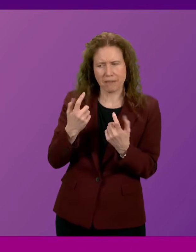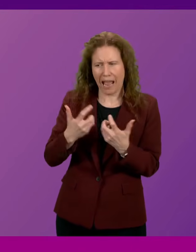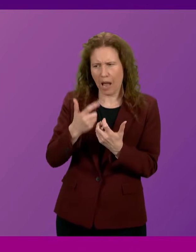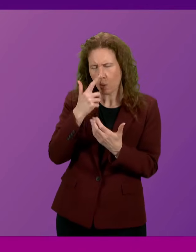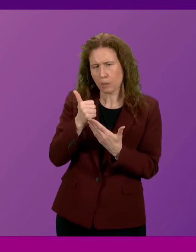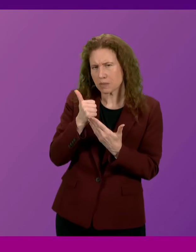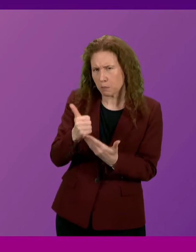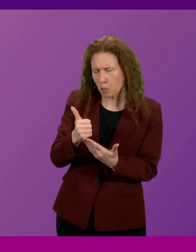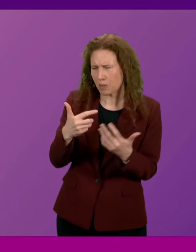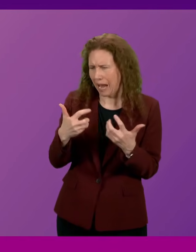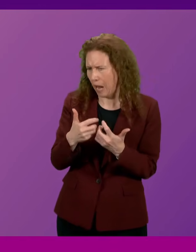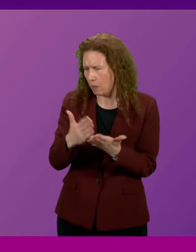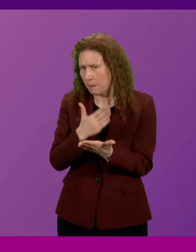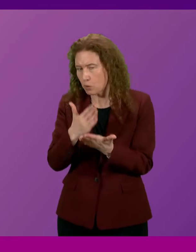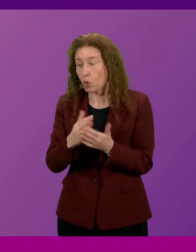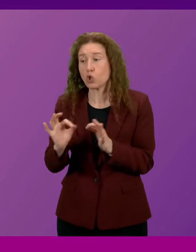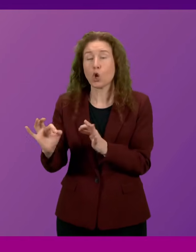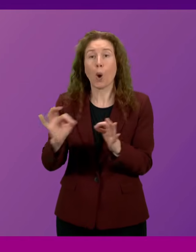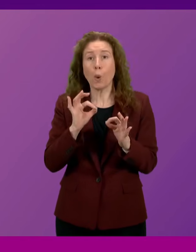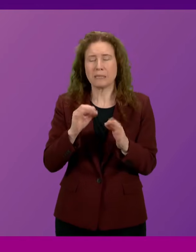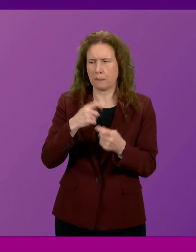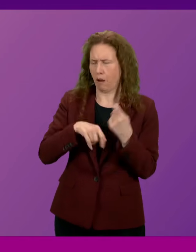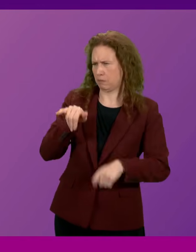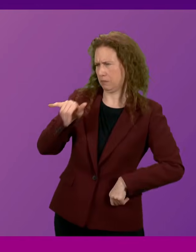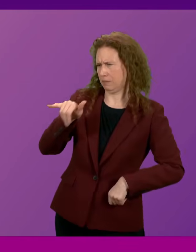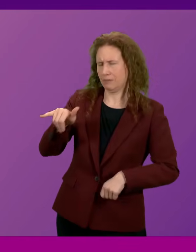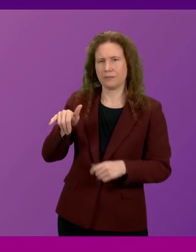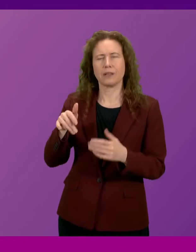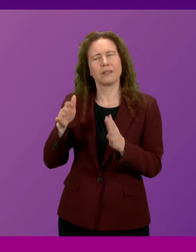do to try to make sure that nobody loses confidence in the method of engagement.